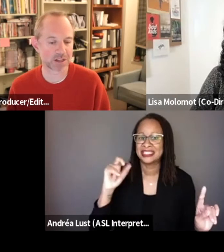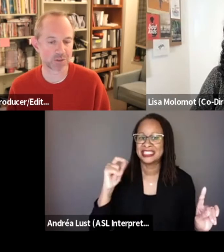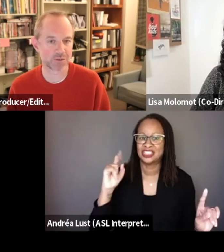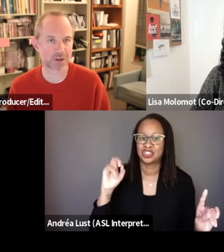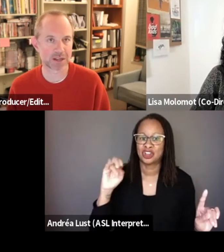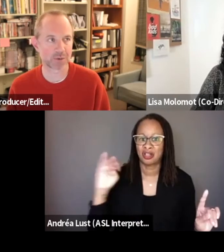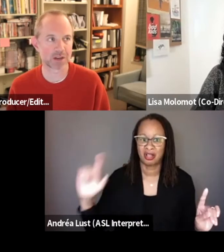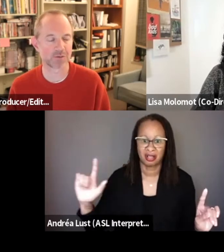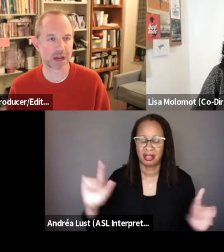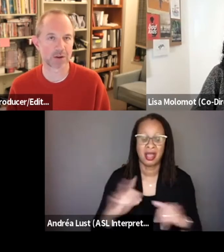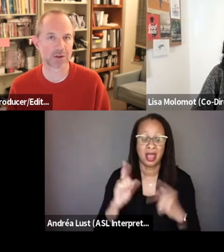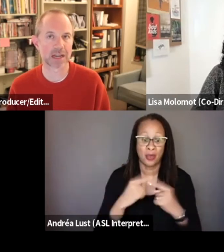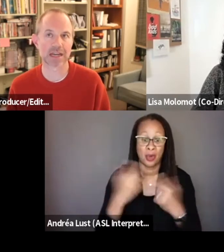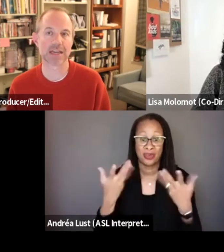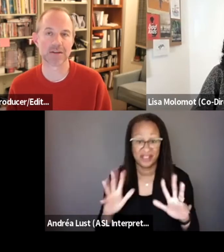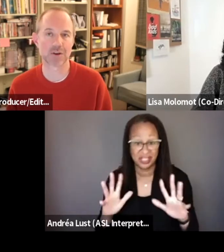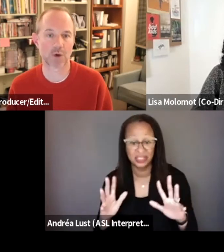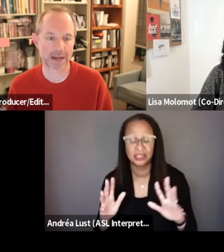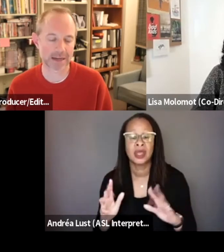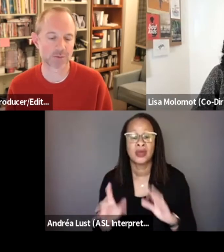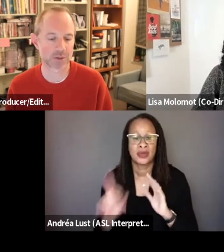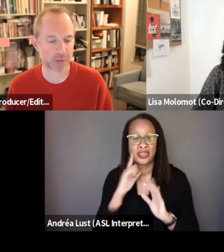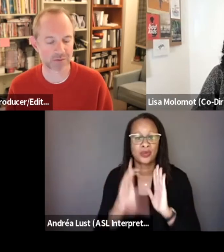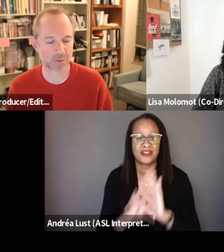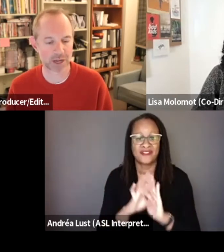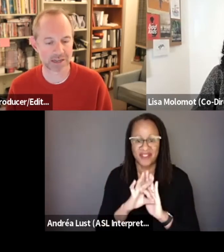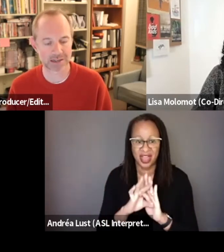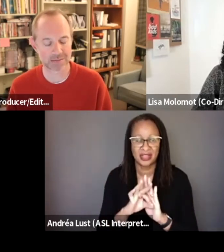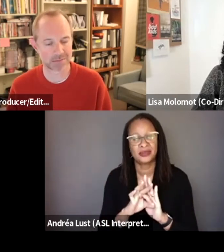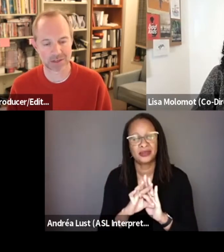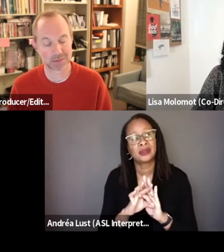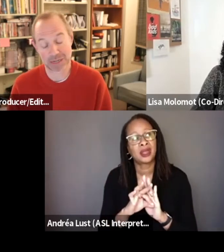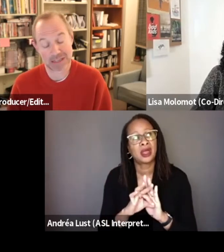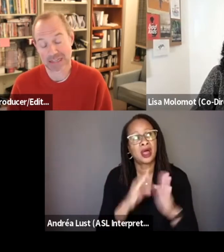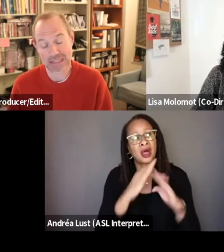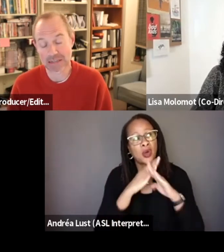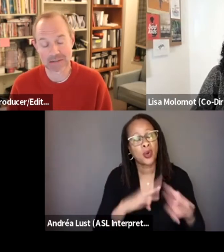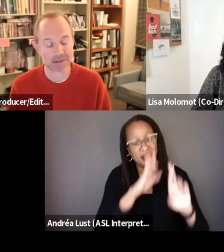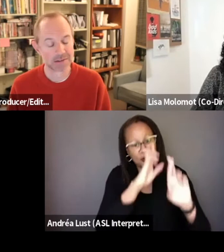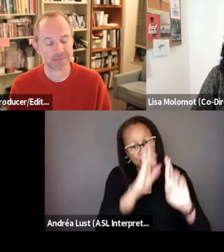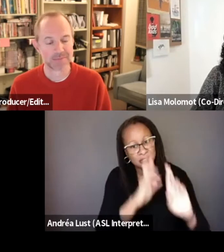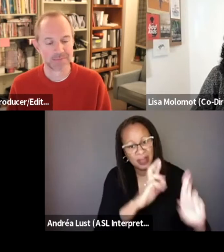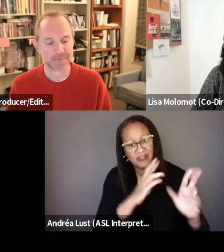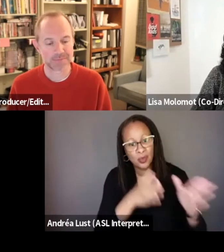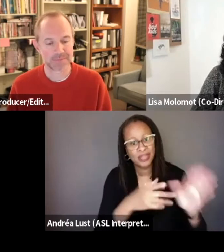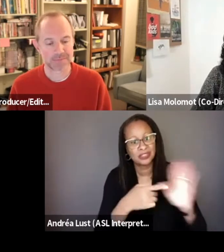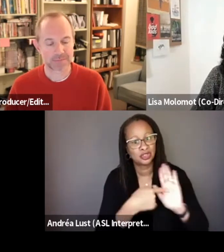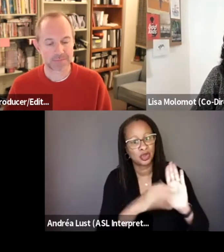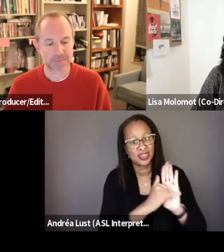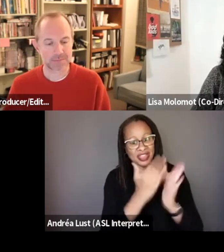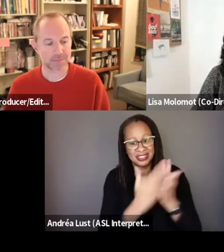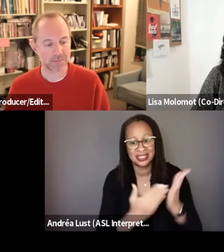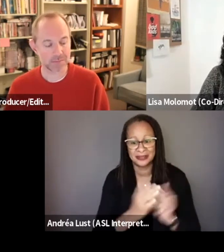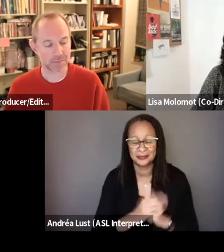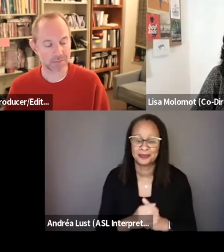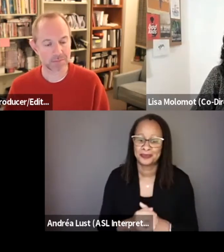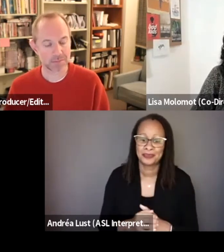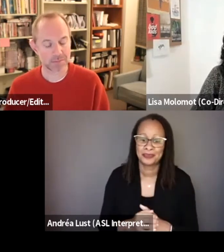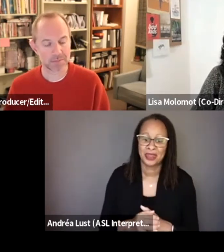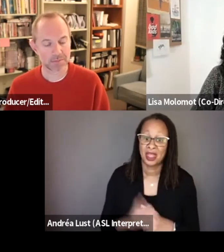we felt like we had found a quiet, respectful way to depict that scene. Well, to my mind, it's powerful, because at the beginning,